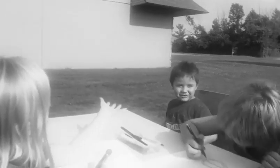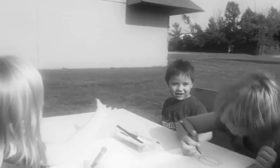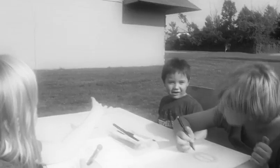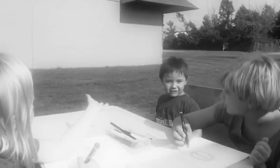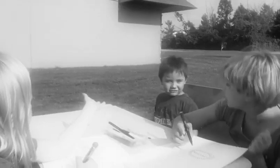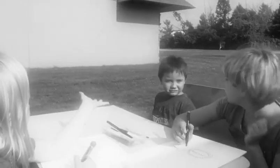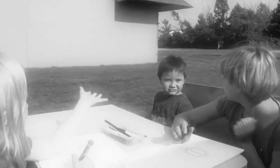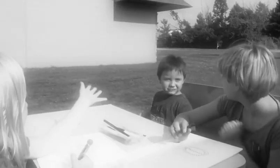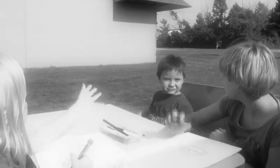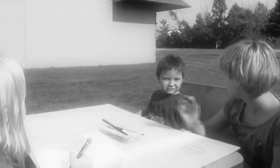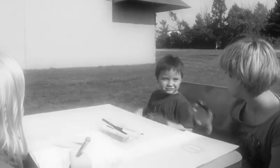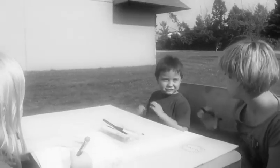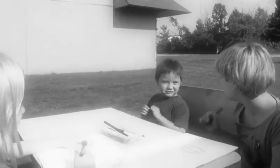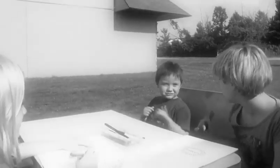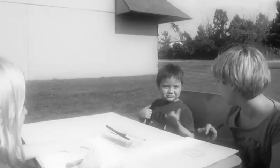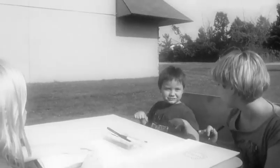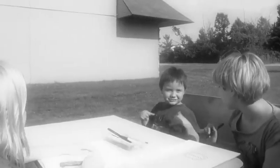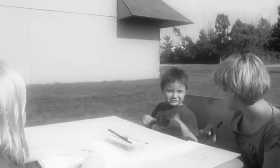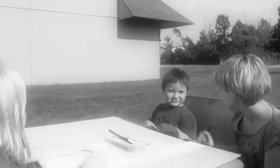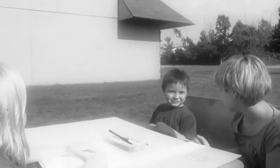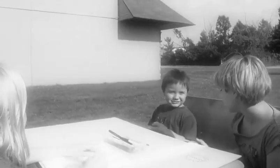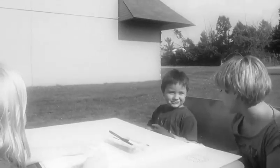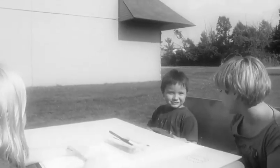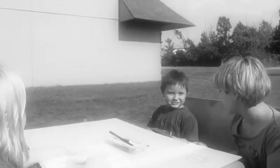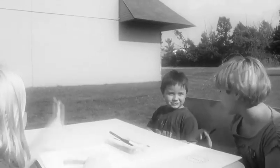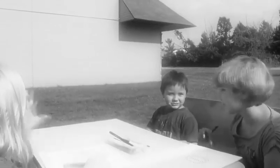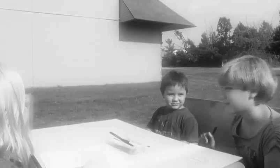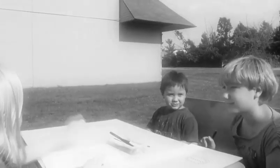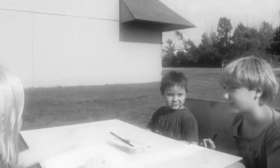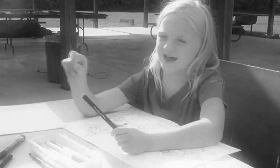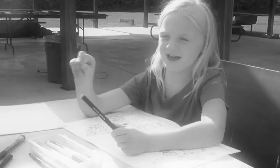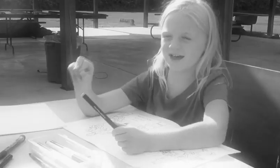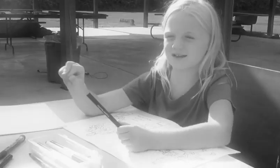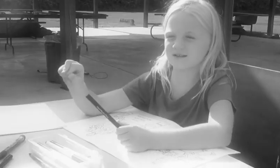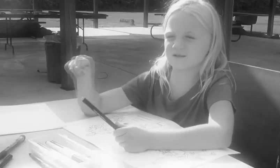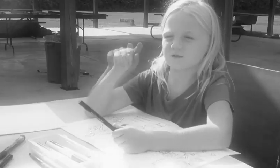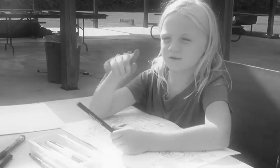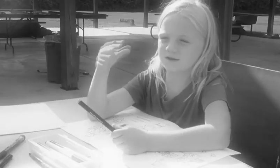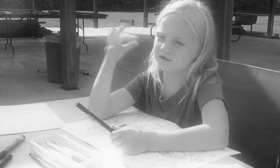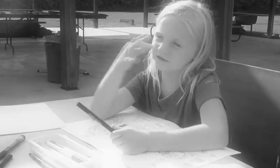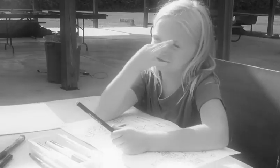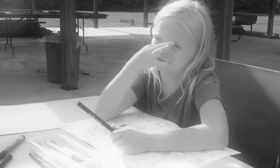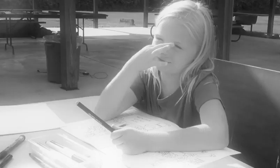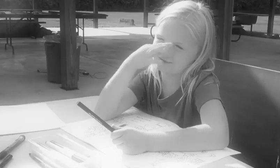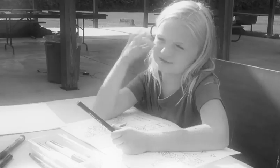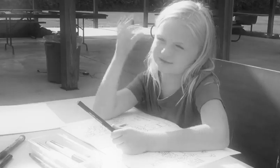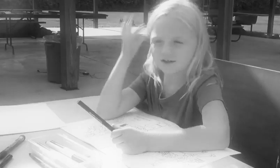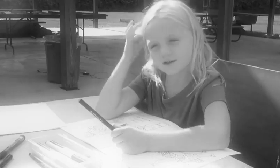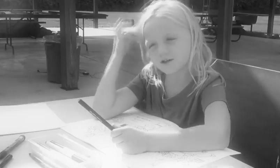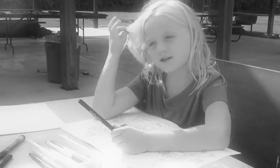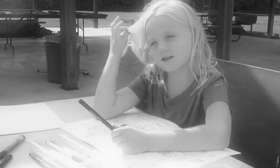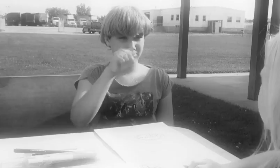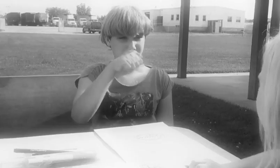and they said my hair was smelly because I was Native and sent me away.